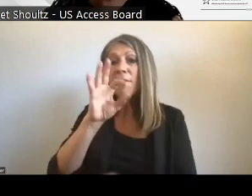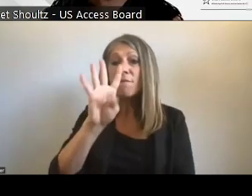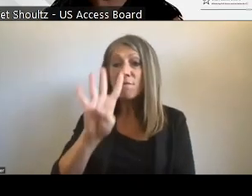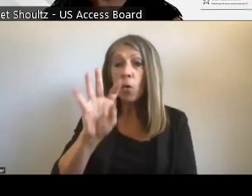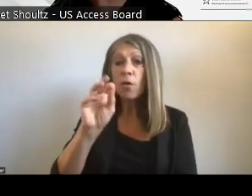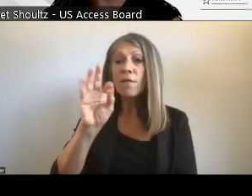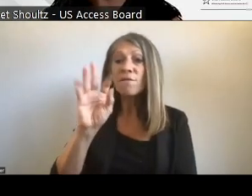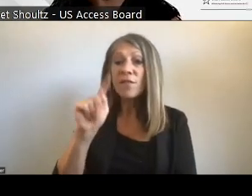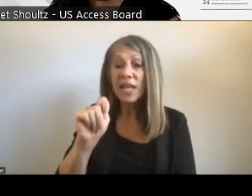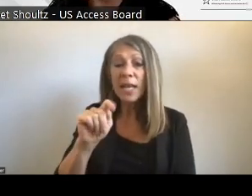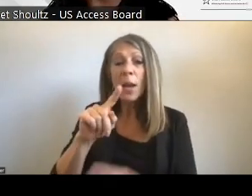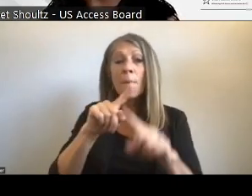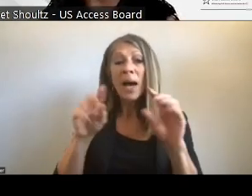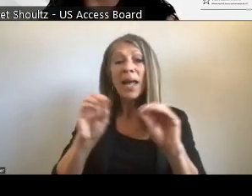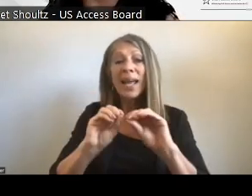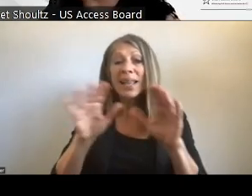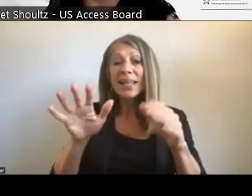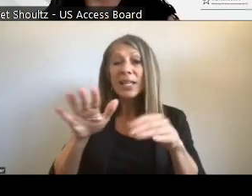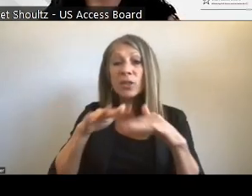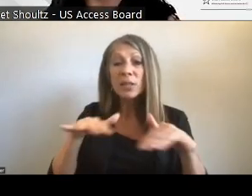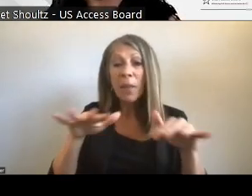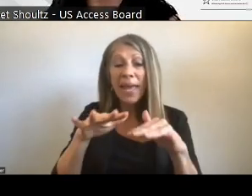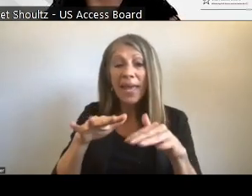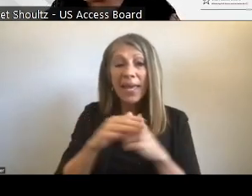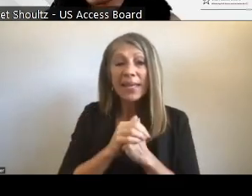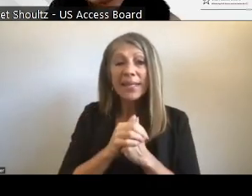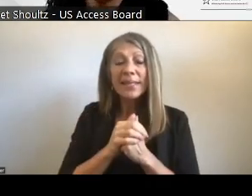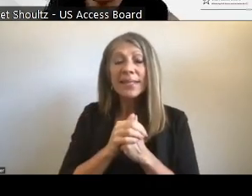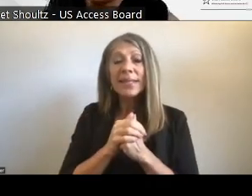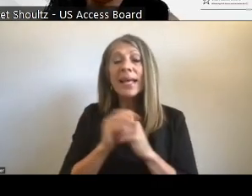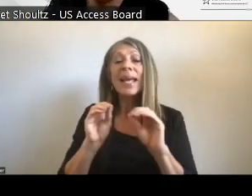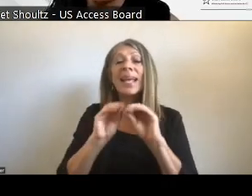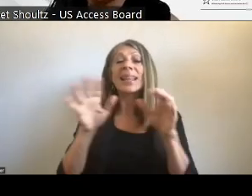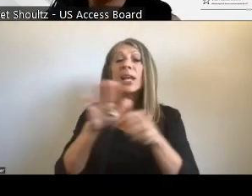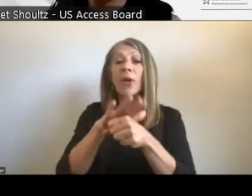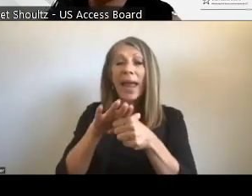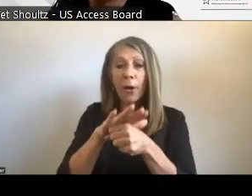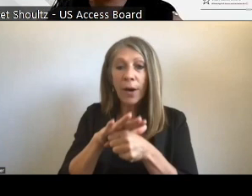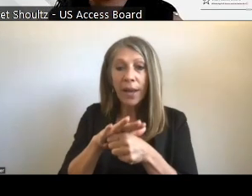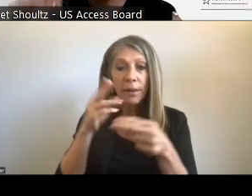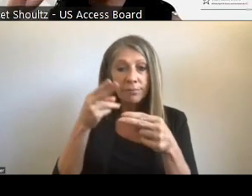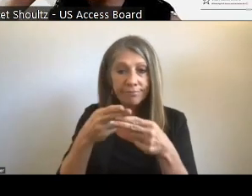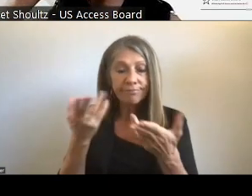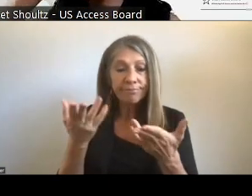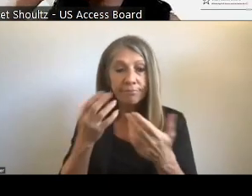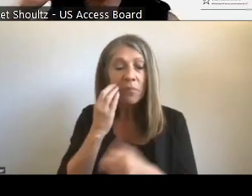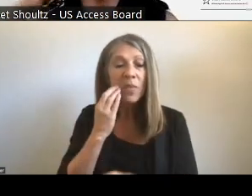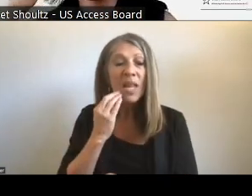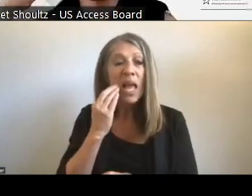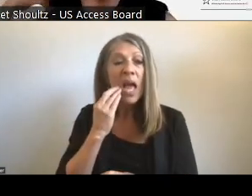But a clear space, or a clear area as we're now referring to it, as we're